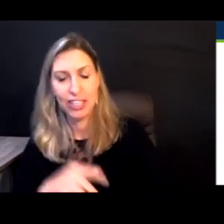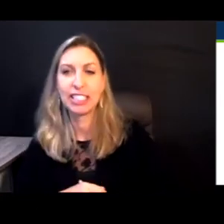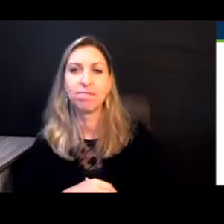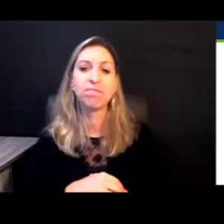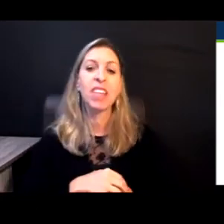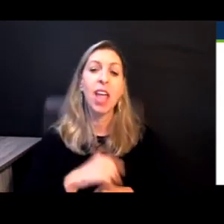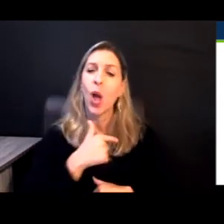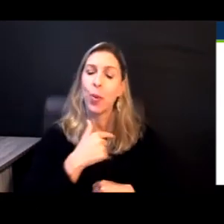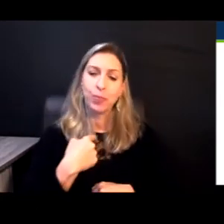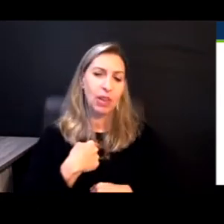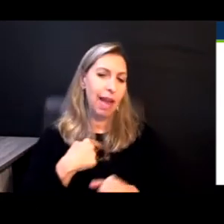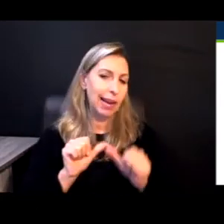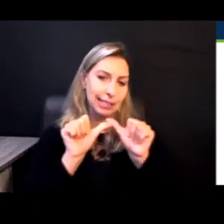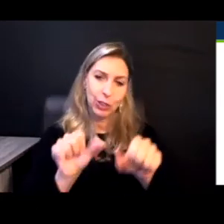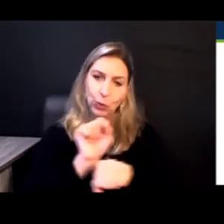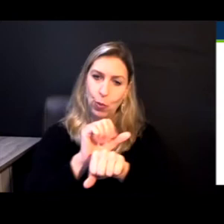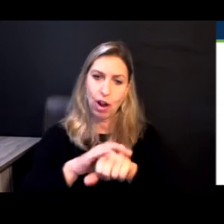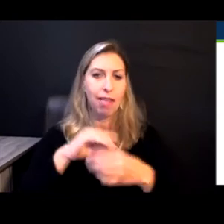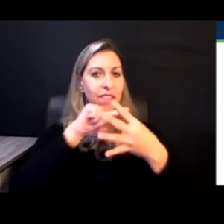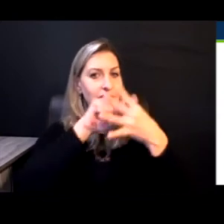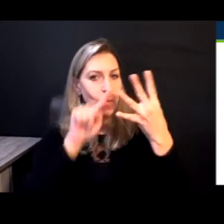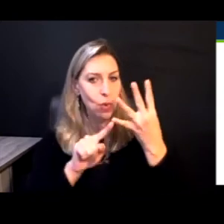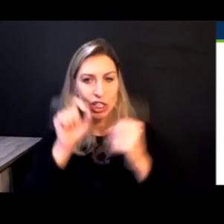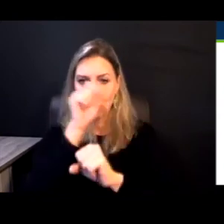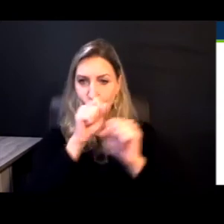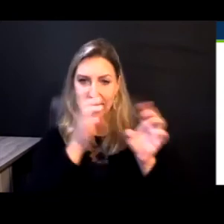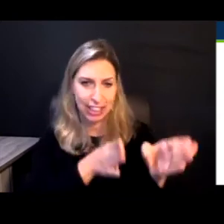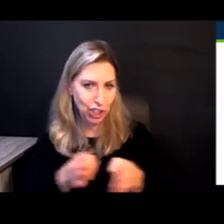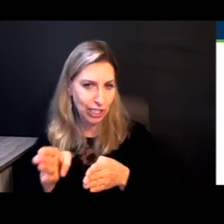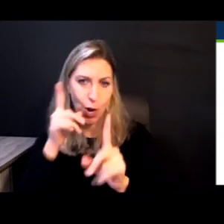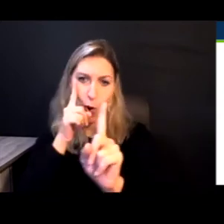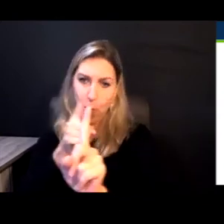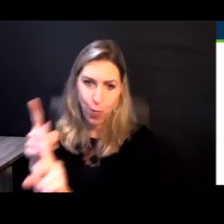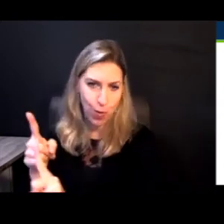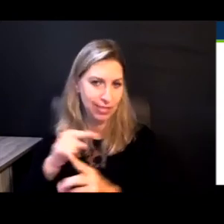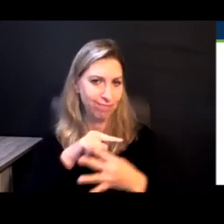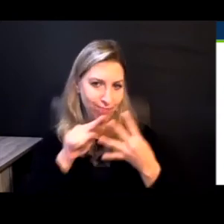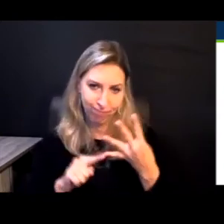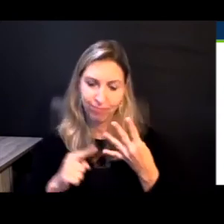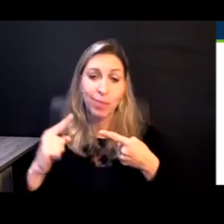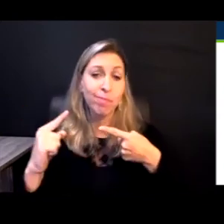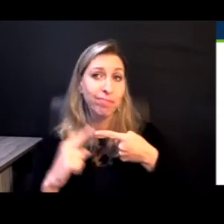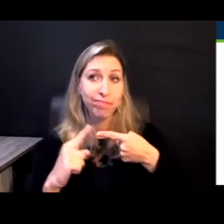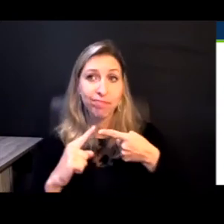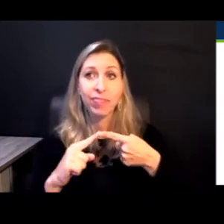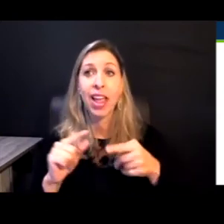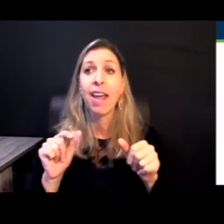have been doing from September 1-October 31. The Four strategic issues are 1) Increased